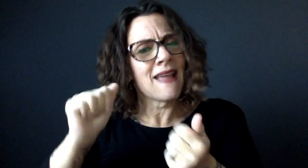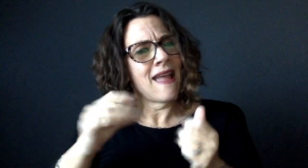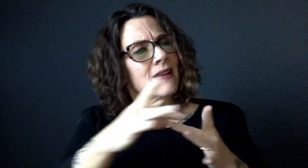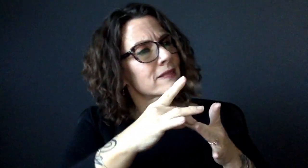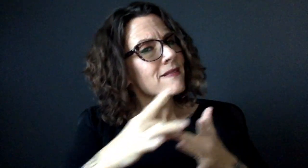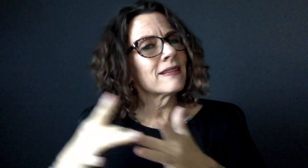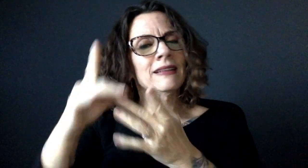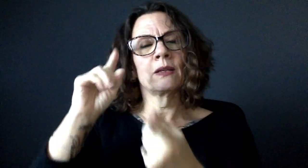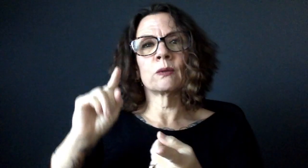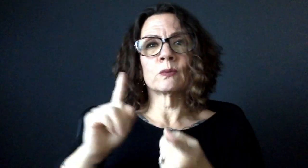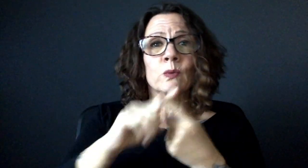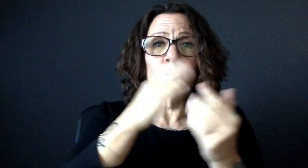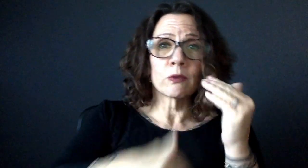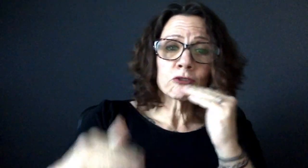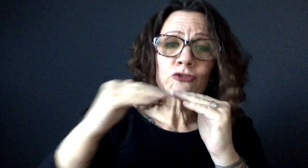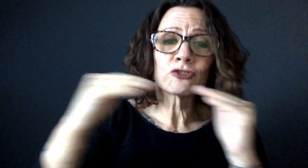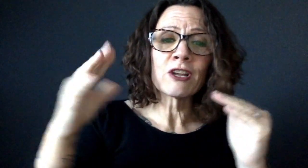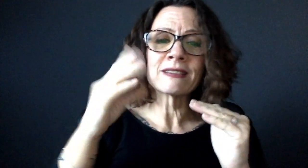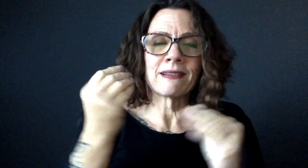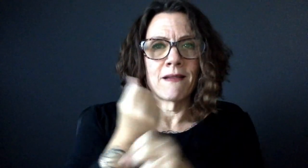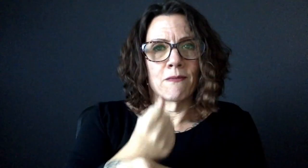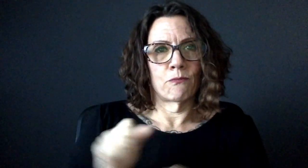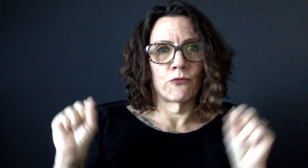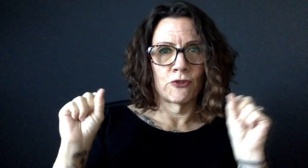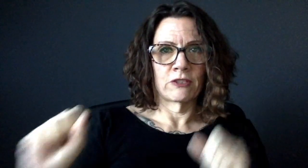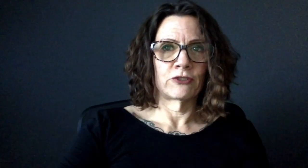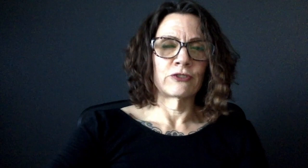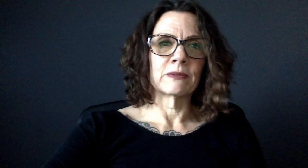pointing us toward justice and liberation.